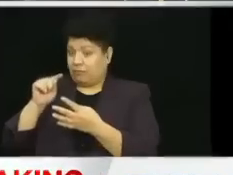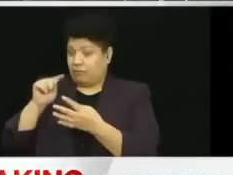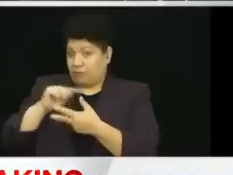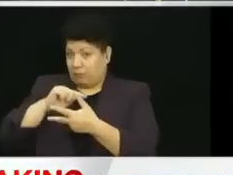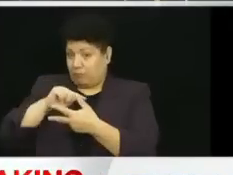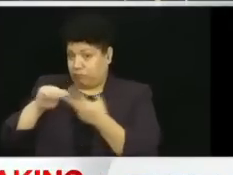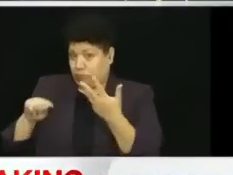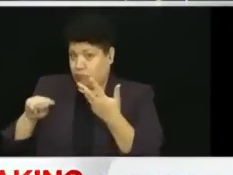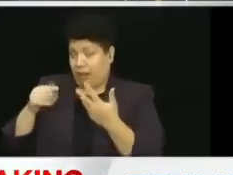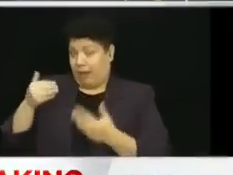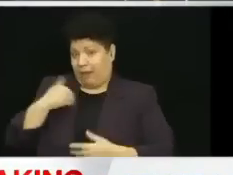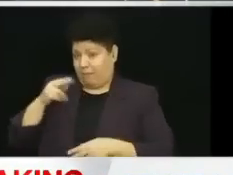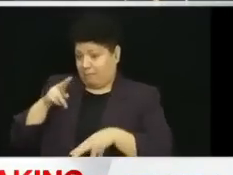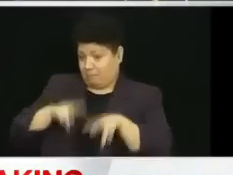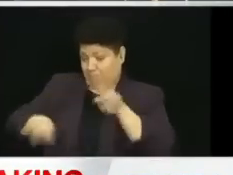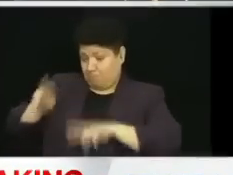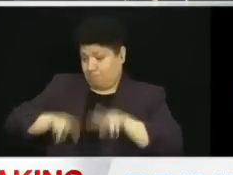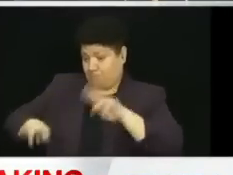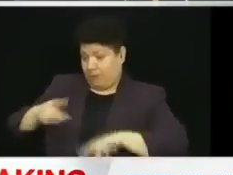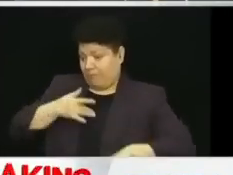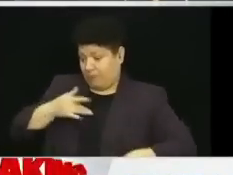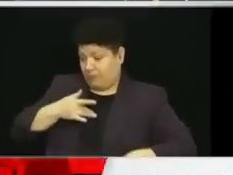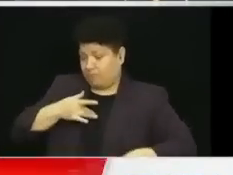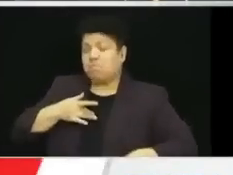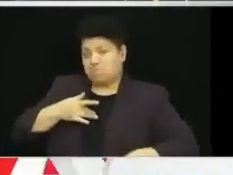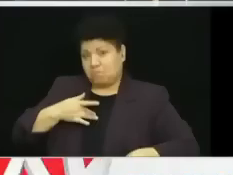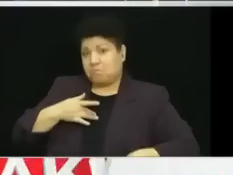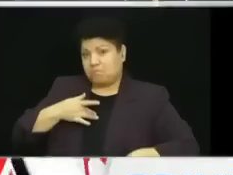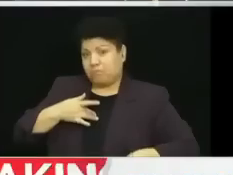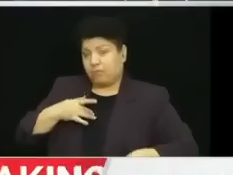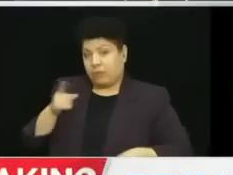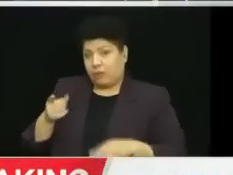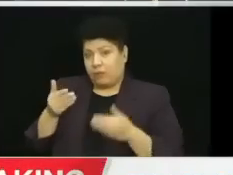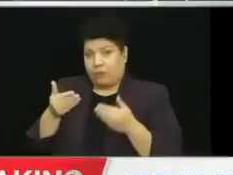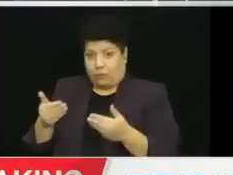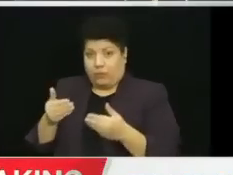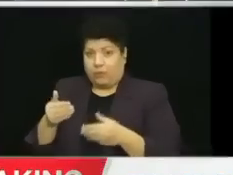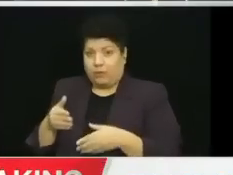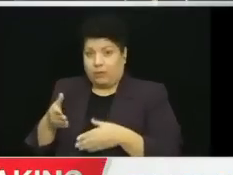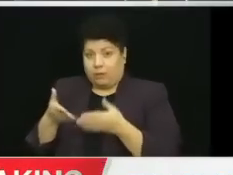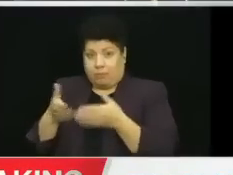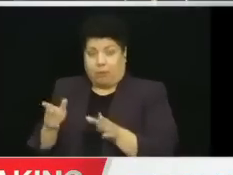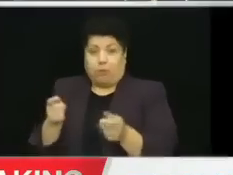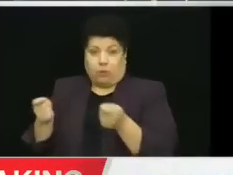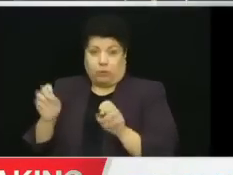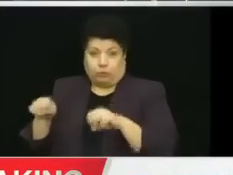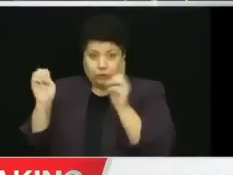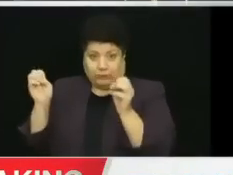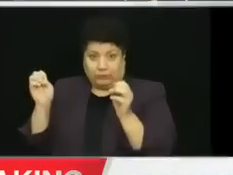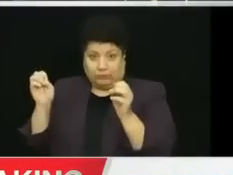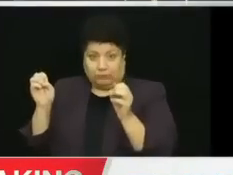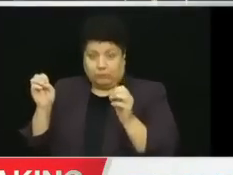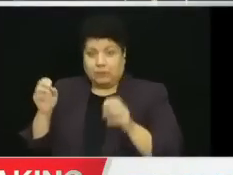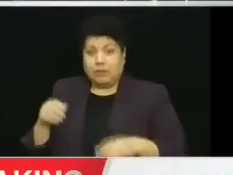BUT I WAS VERY MUCH FOCUSED ON WAS THIS BAR HIT, YES OR NO, FOR